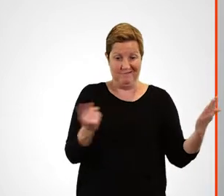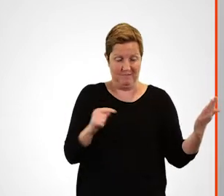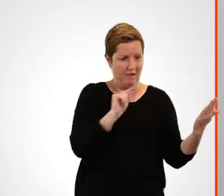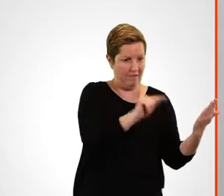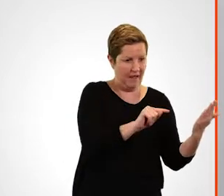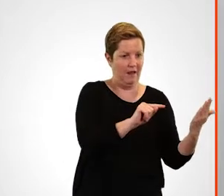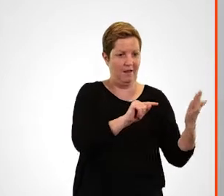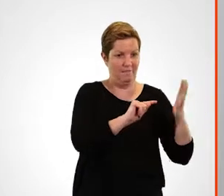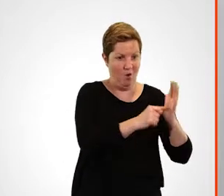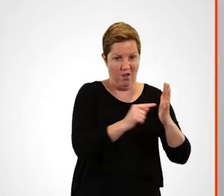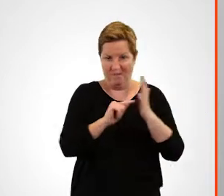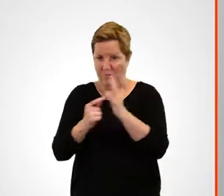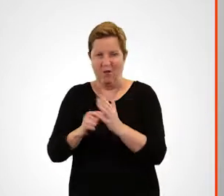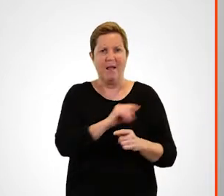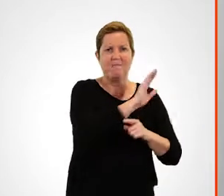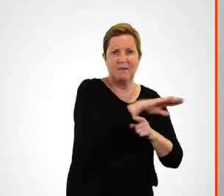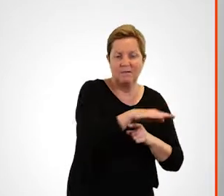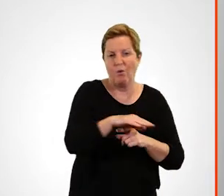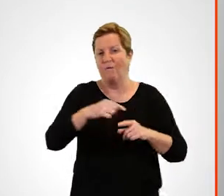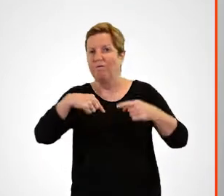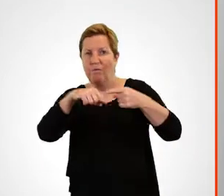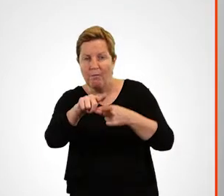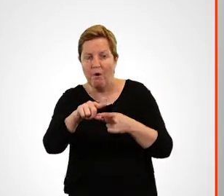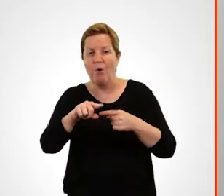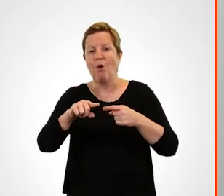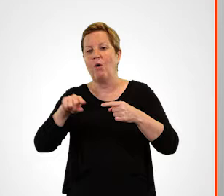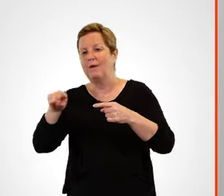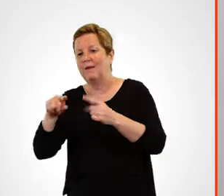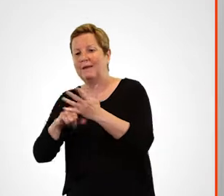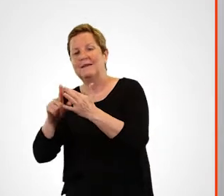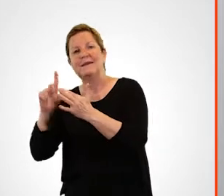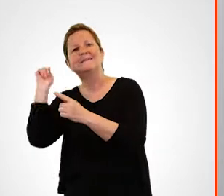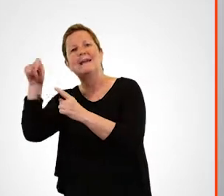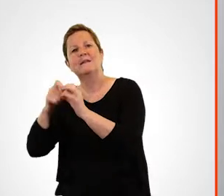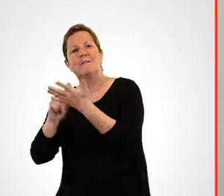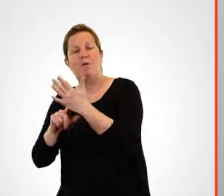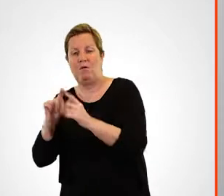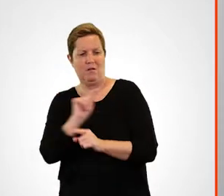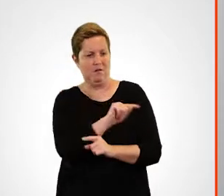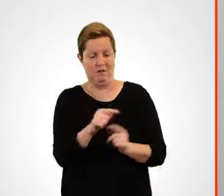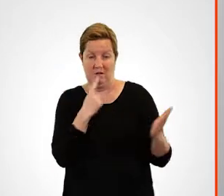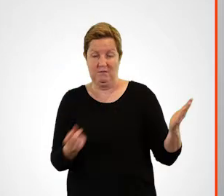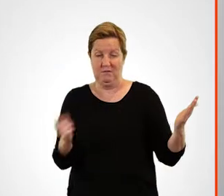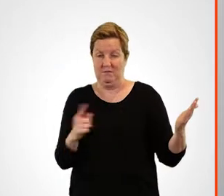of a different kind of ball - a basketball, a football, a tennis ball, and so forth -